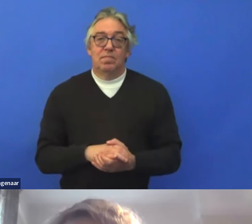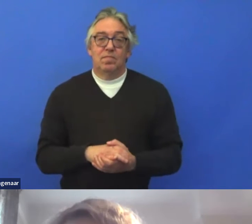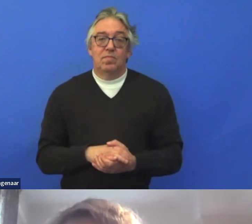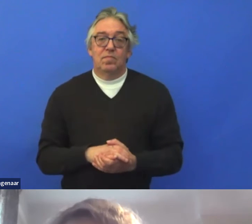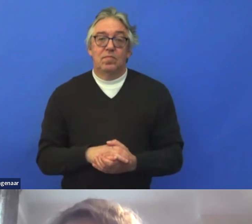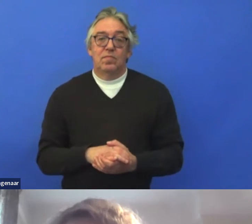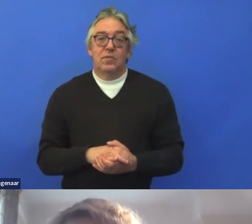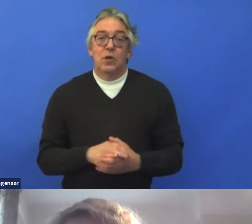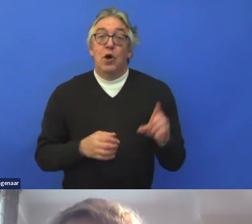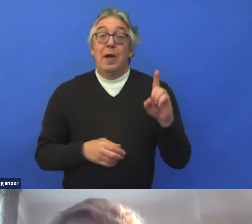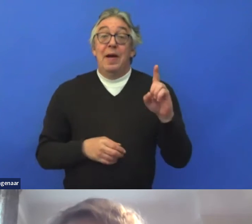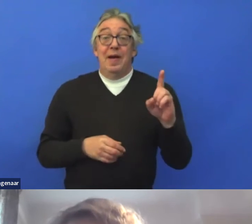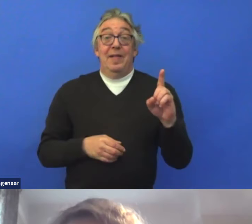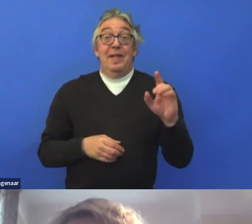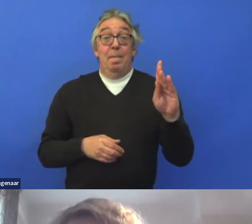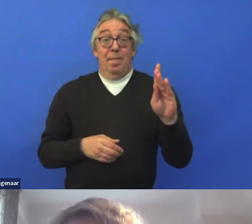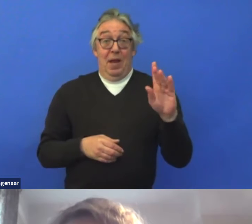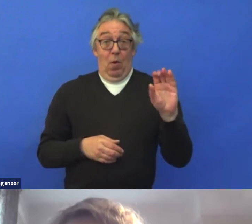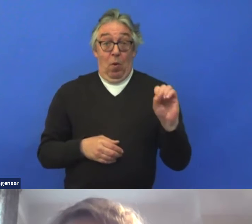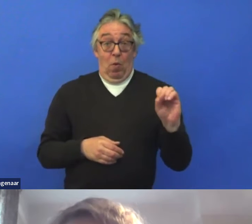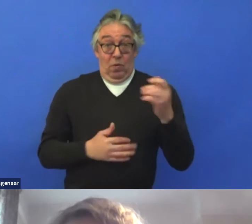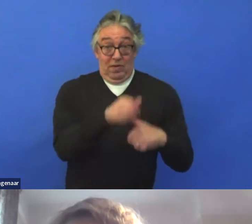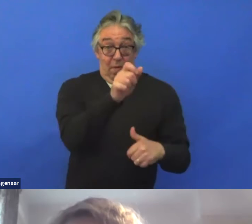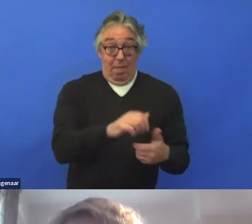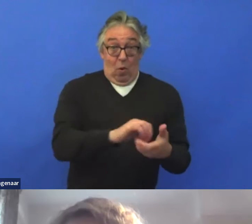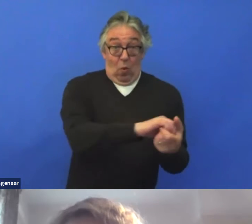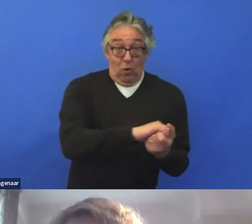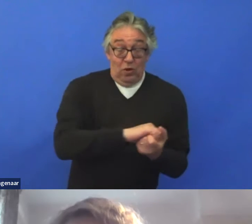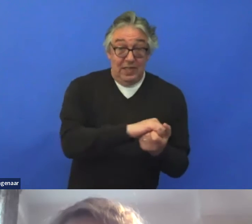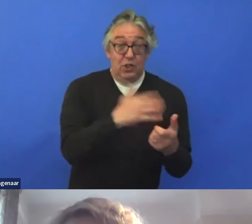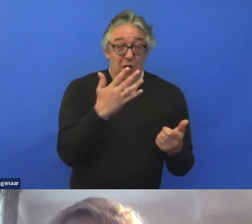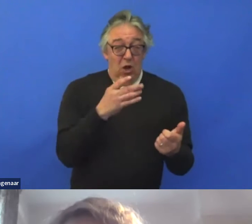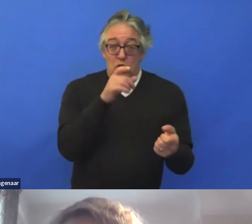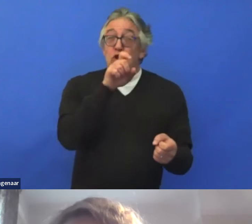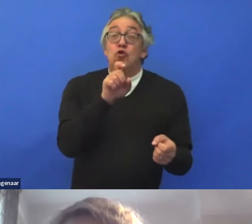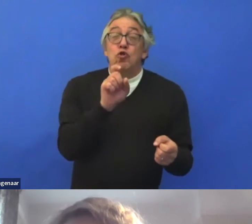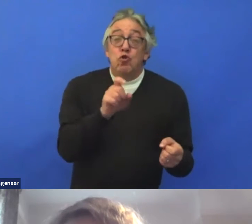with the employers directly, now we see the media is another organisation